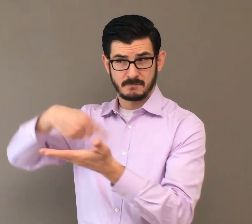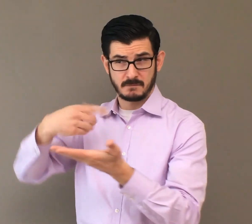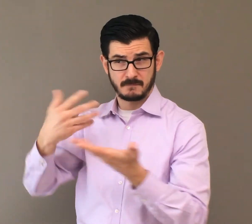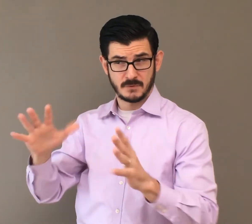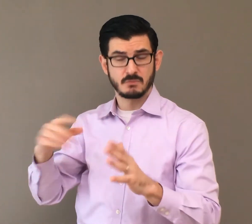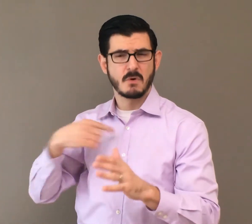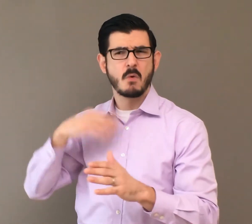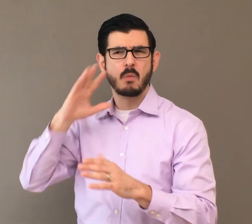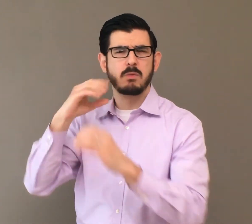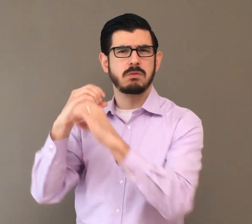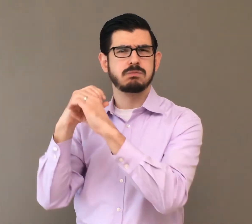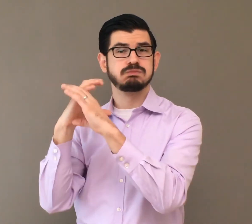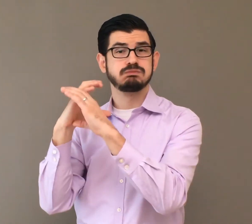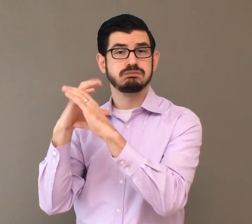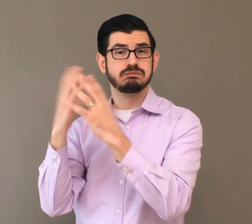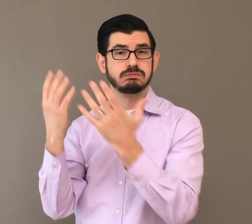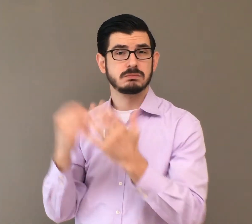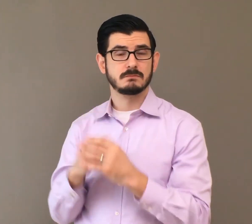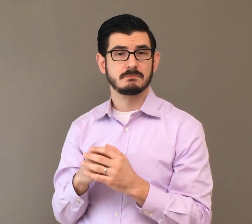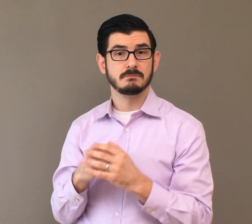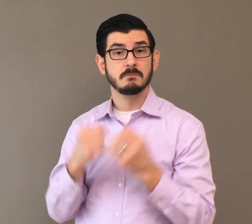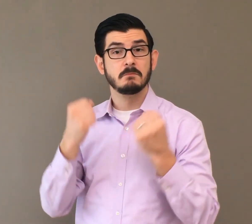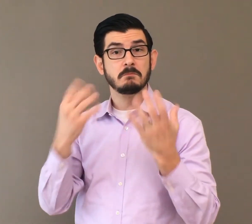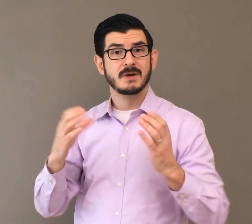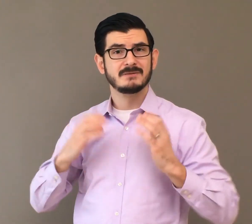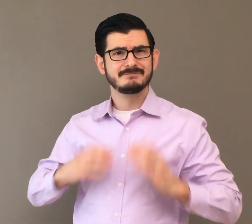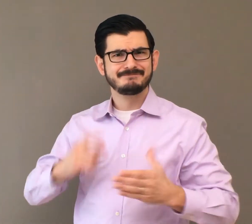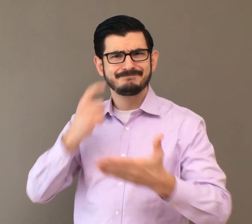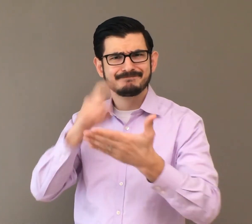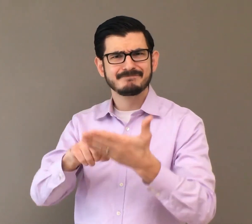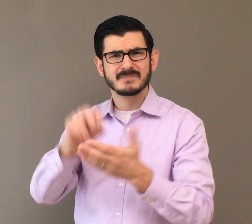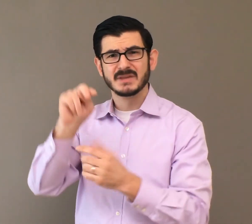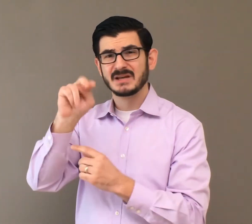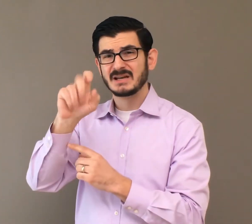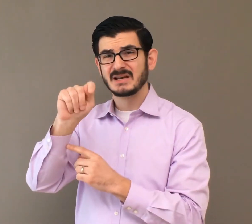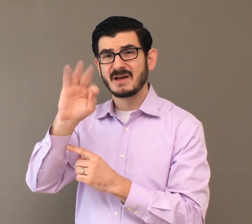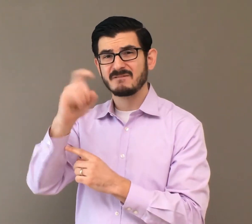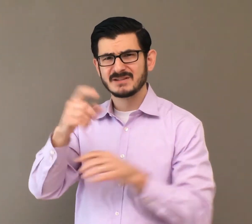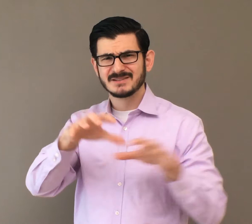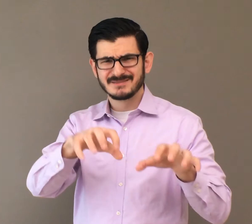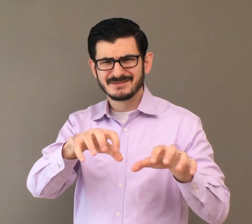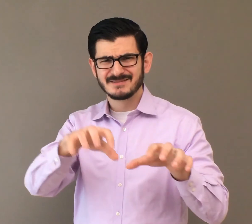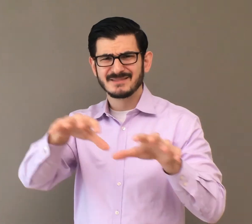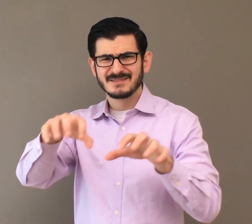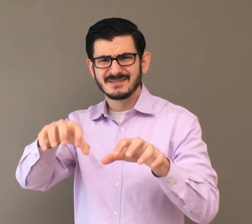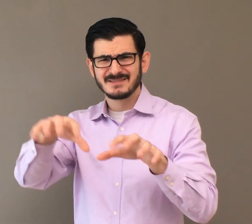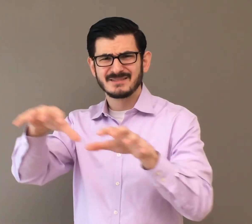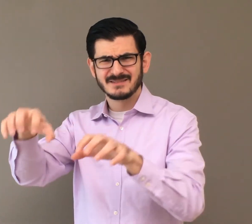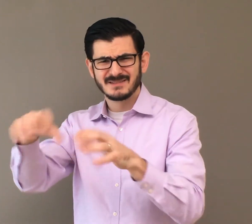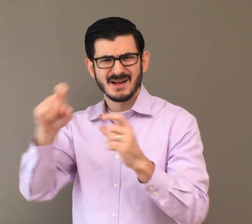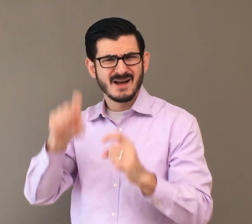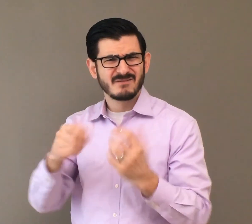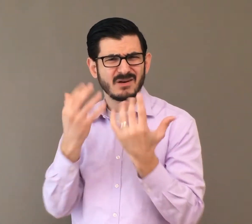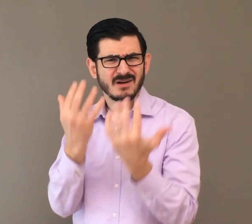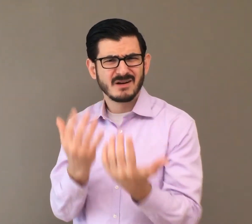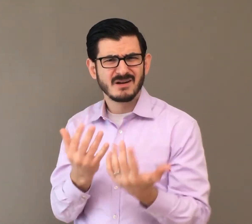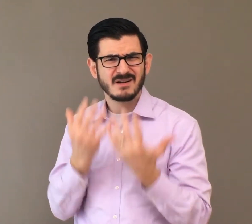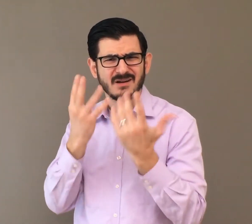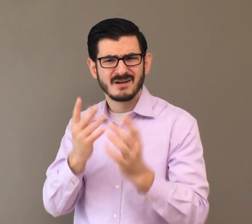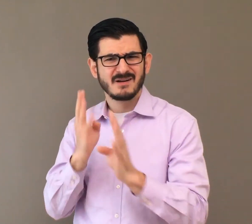content for consumers. Many consumers noticed the throttling when their Netflix content was slow to download,